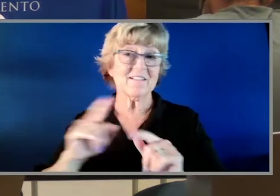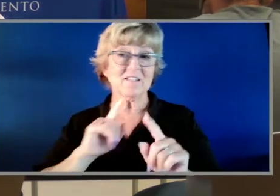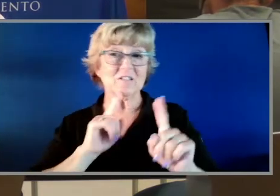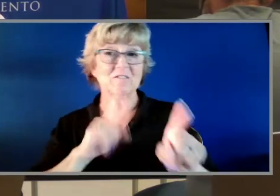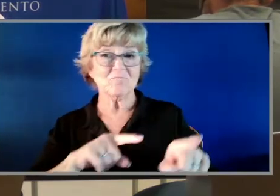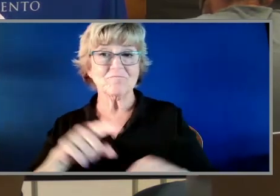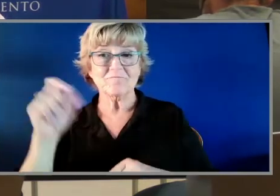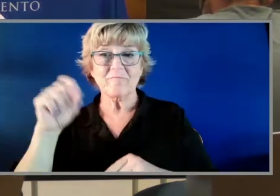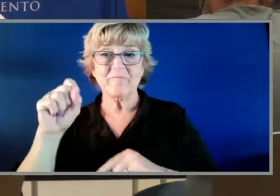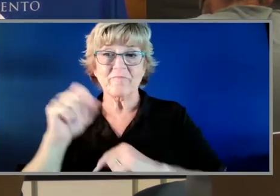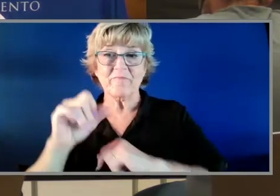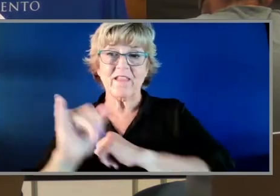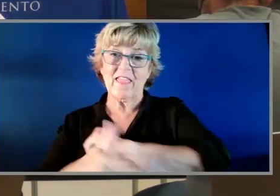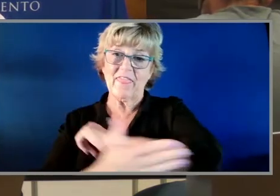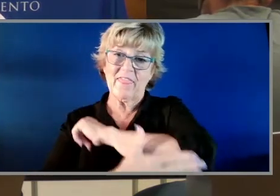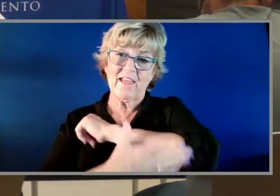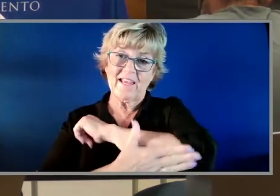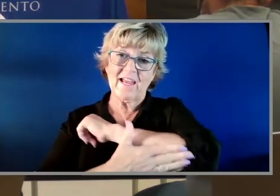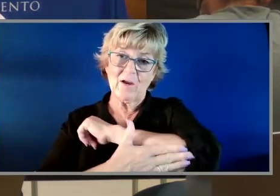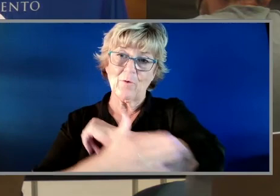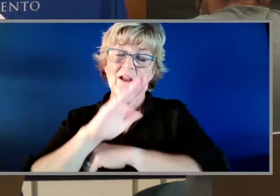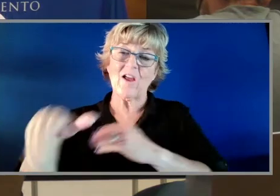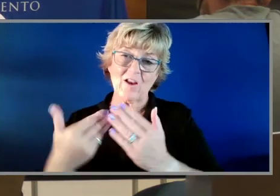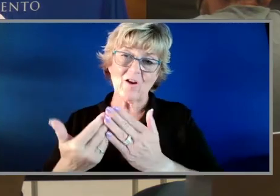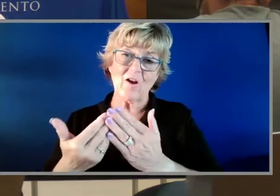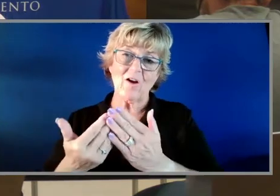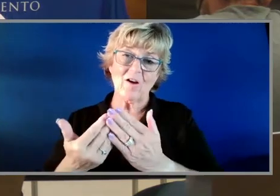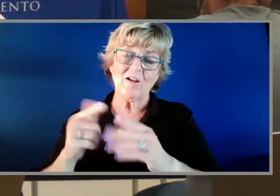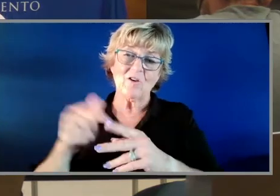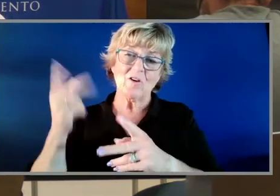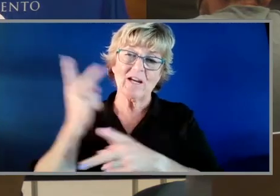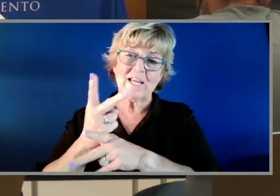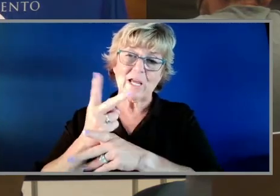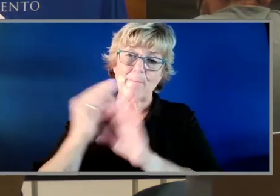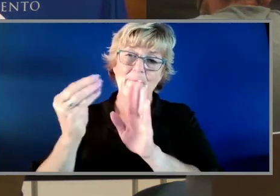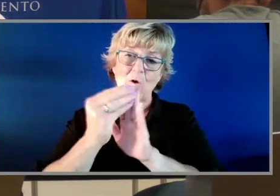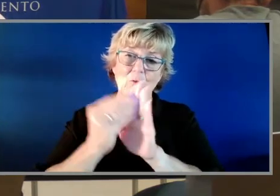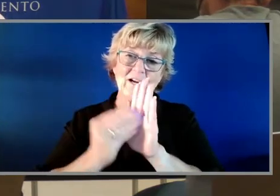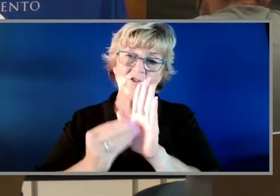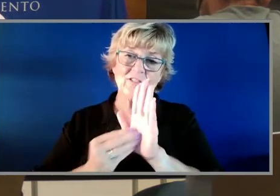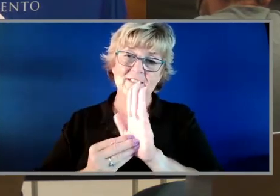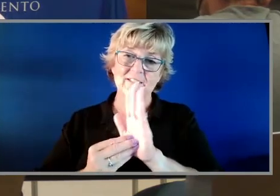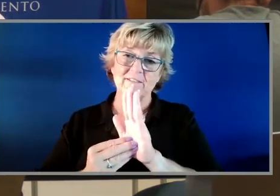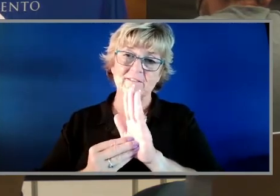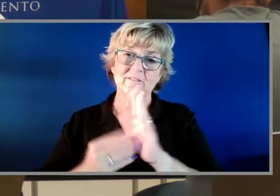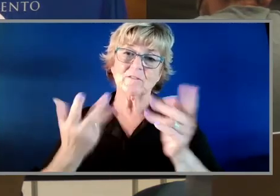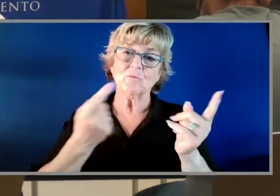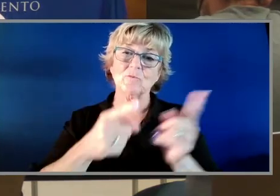Studio: Yes, again, the state has taken care of that issue to it requires the county and all entities in California, to keep